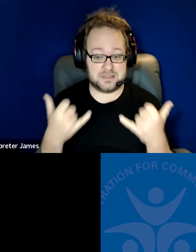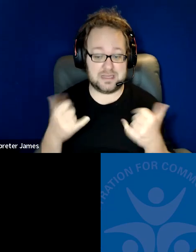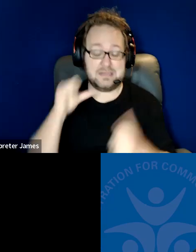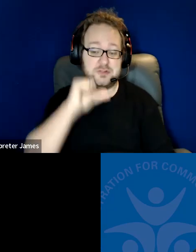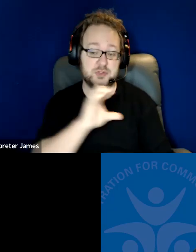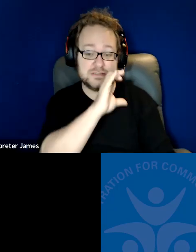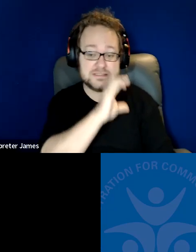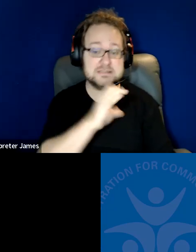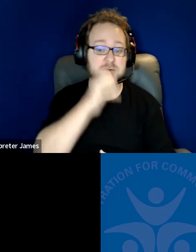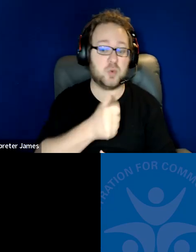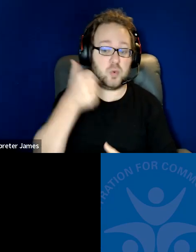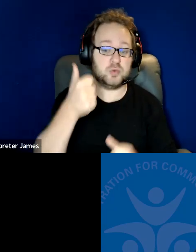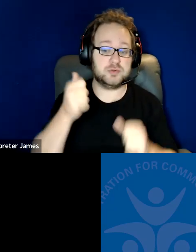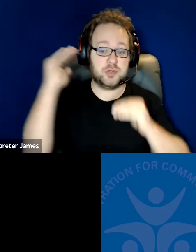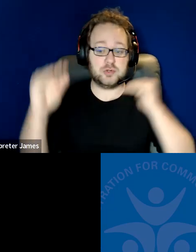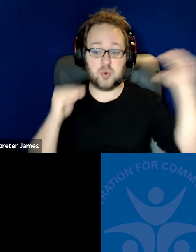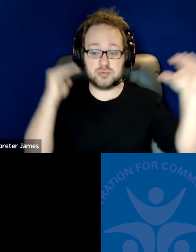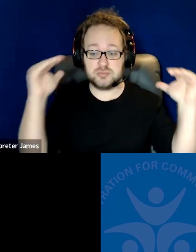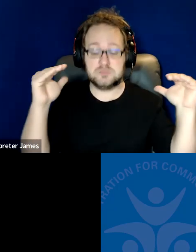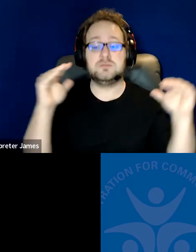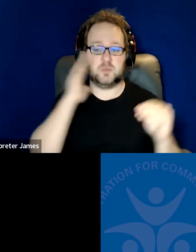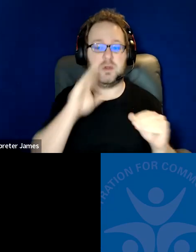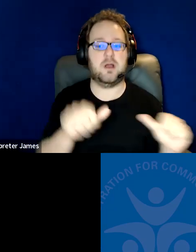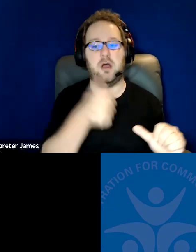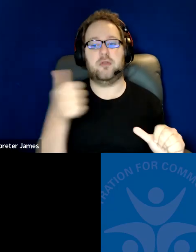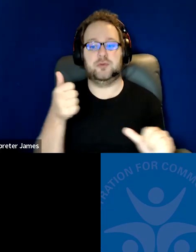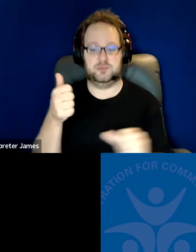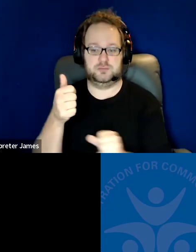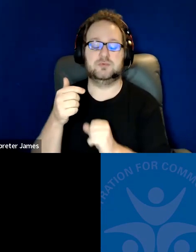from another respiratory disease called RSV.